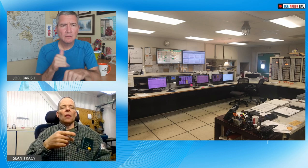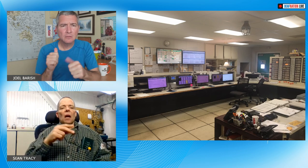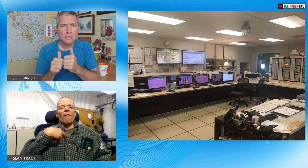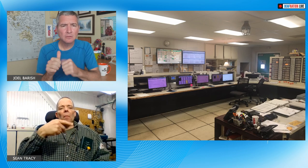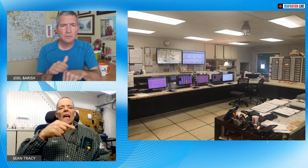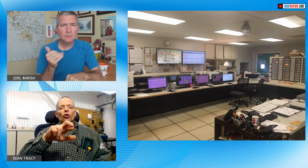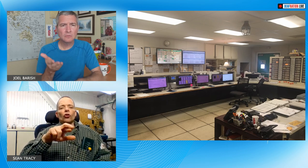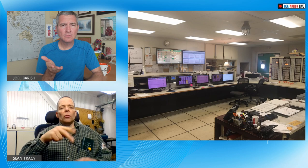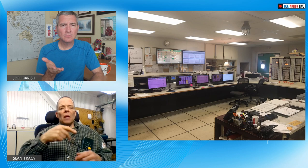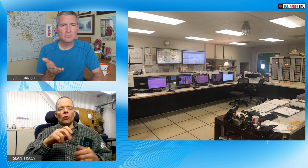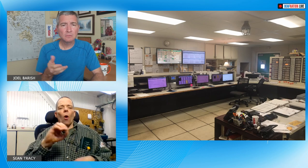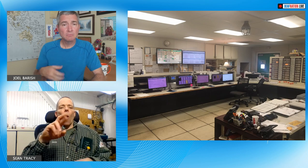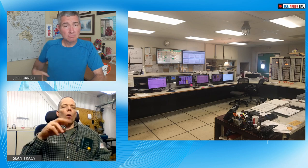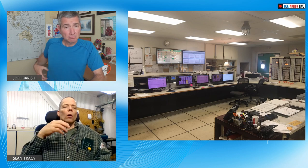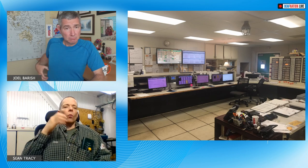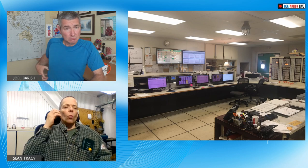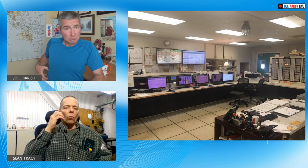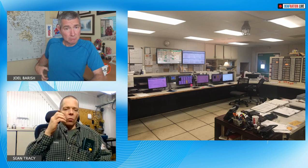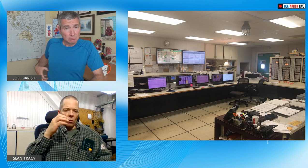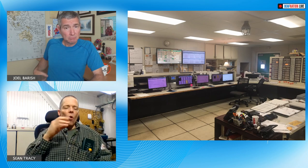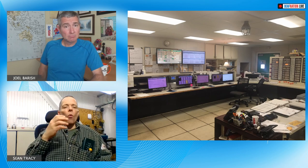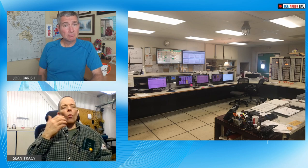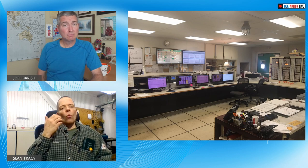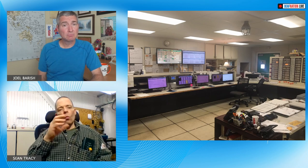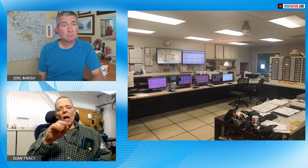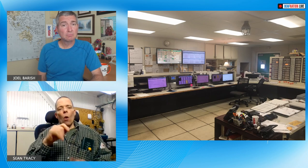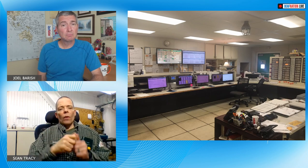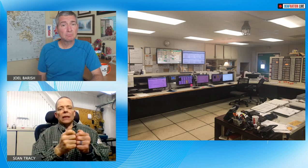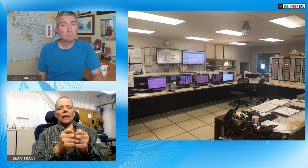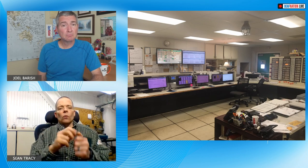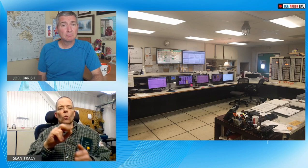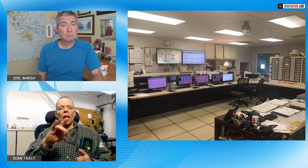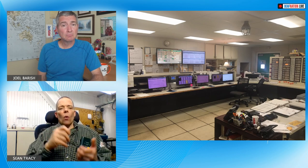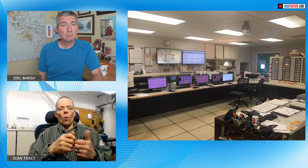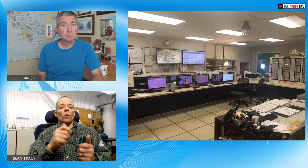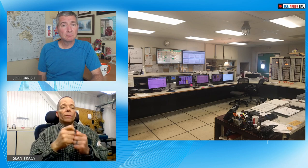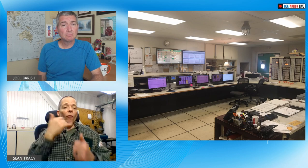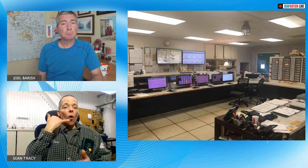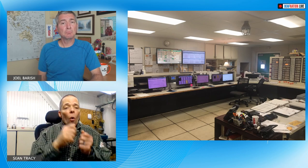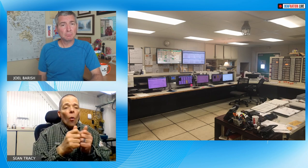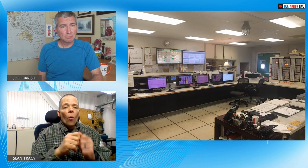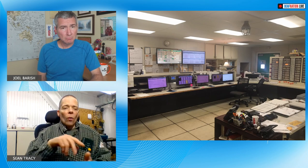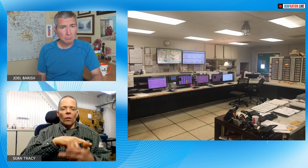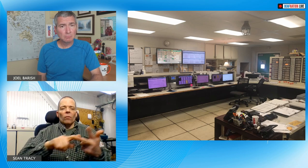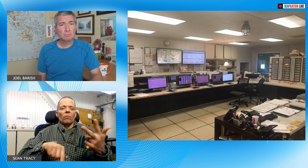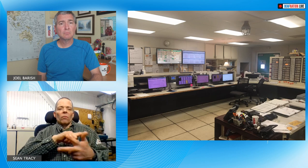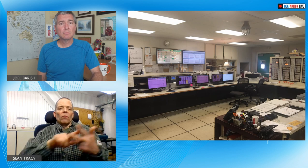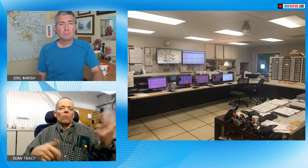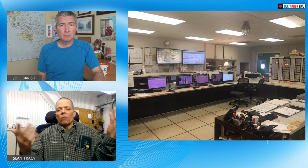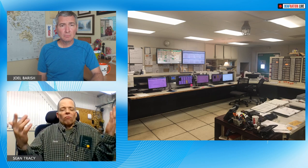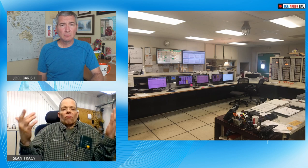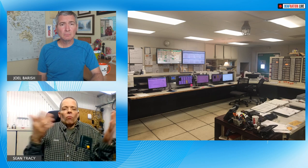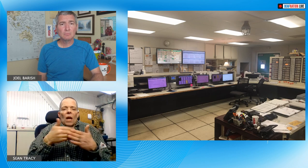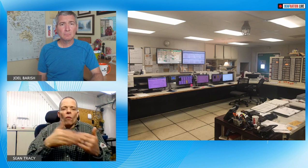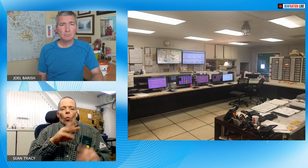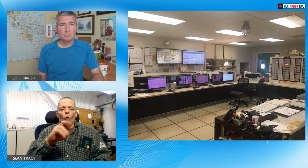I have a pager, a text radio or sometimes they text my phone. Whatever works better for the operator,